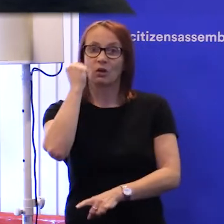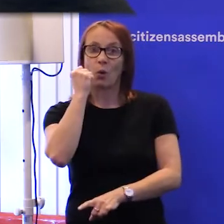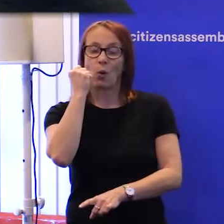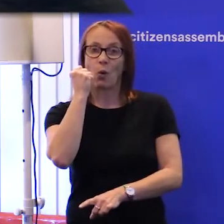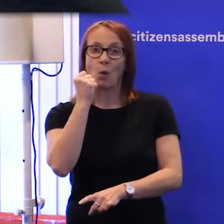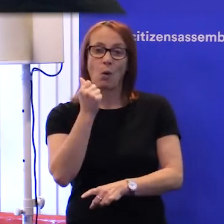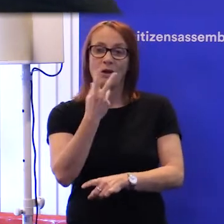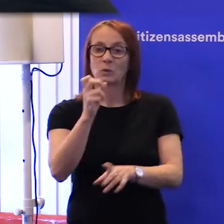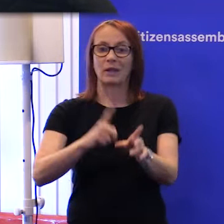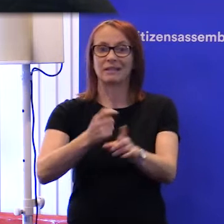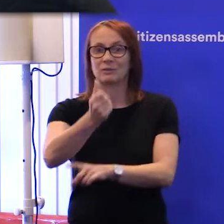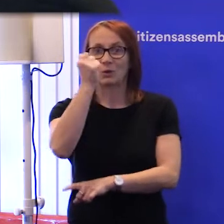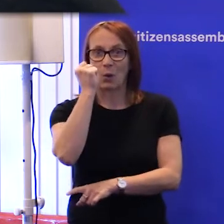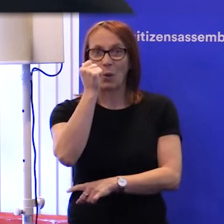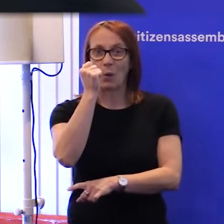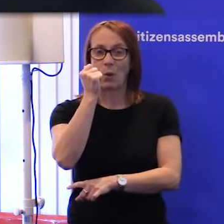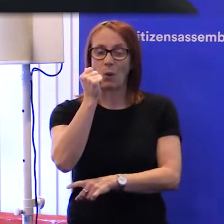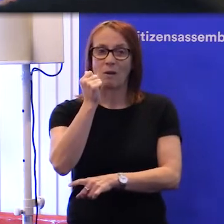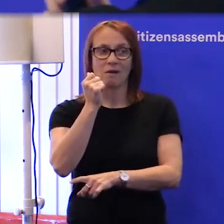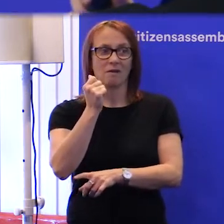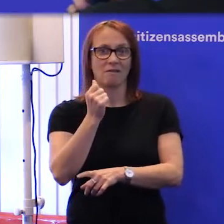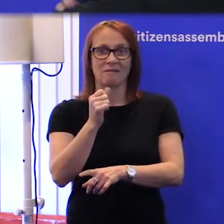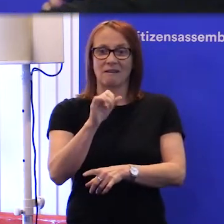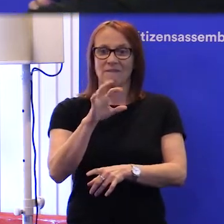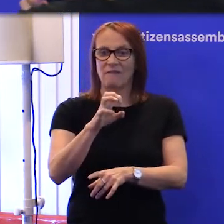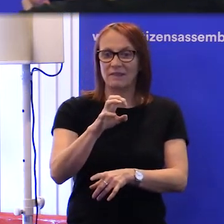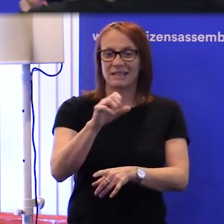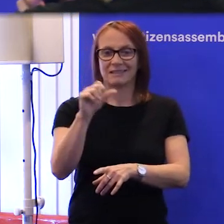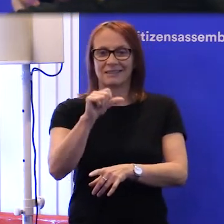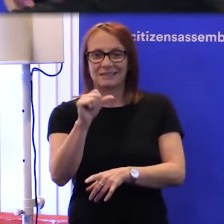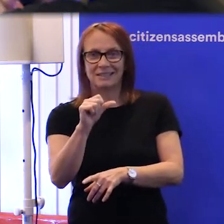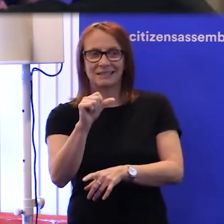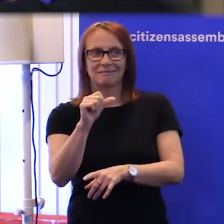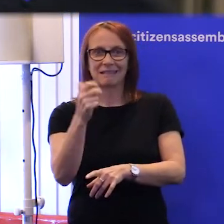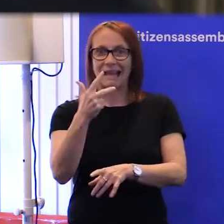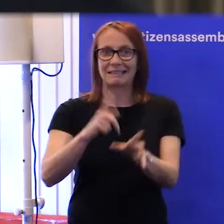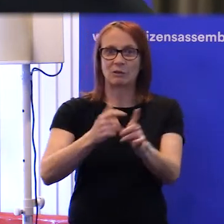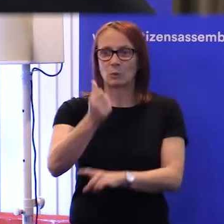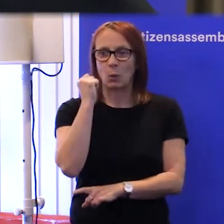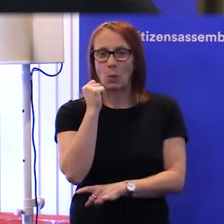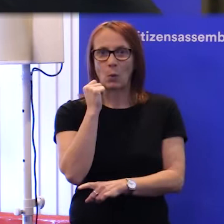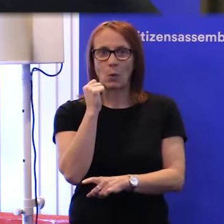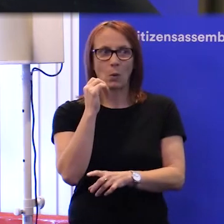twenty odd years ago for Diana 1560 seventeen years 18 years ago since the